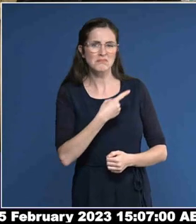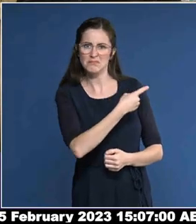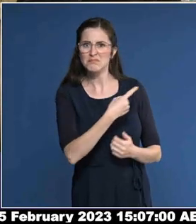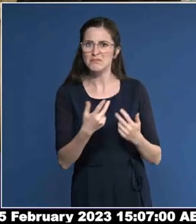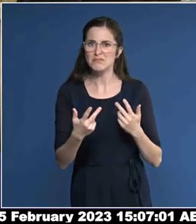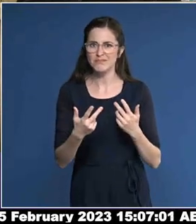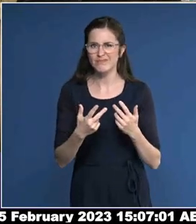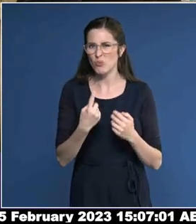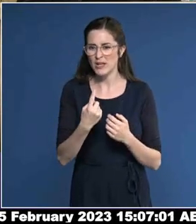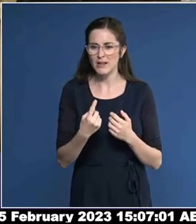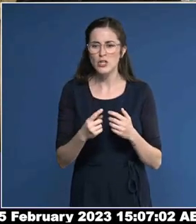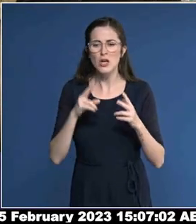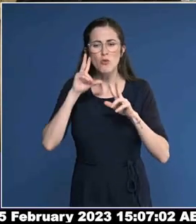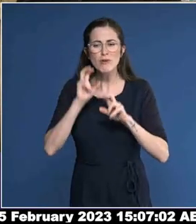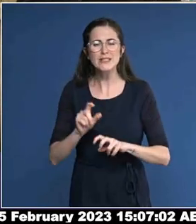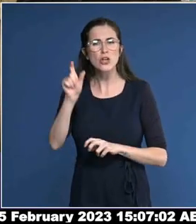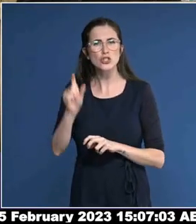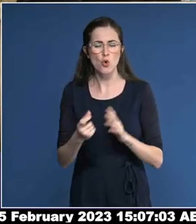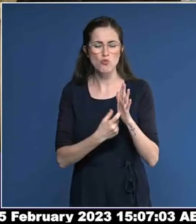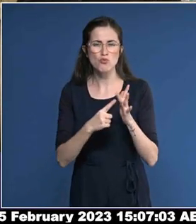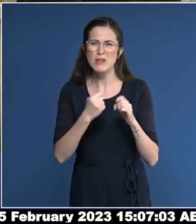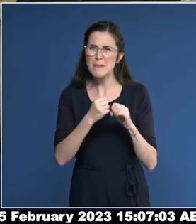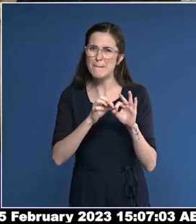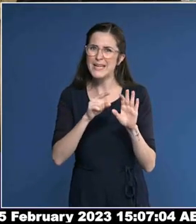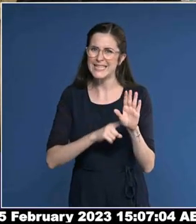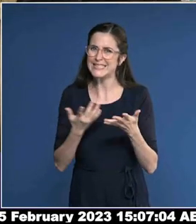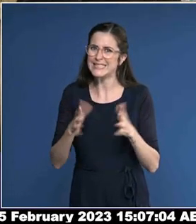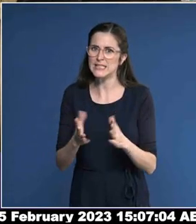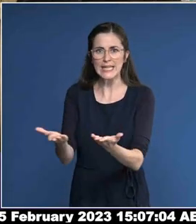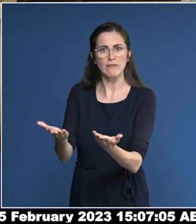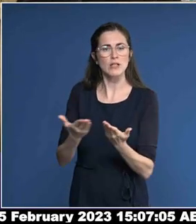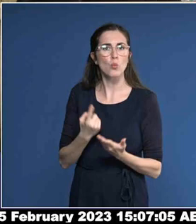review, identified the sort of 10 or so elements that are critical to providing a